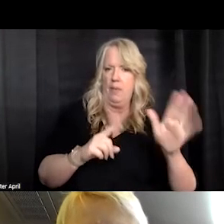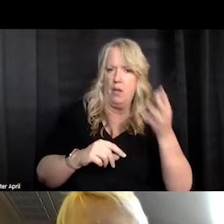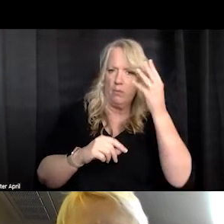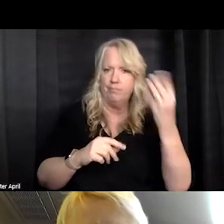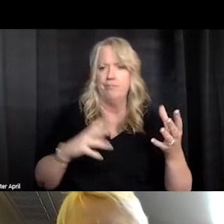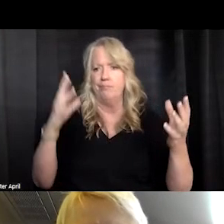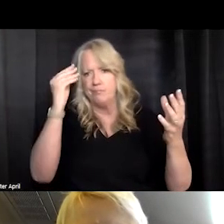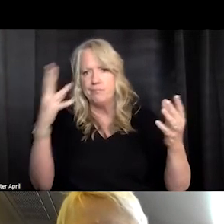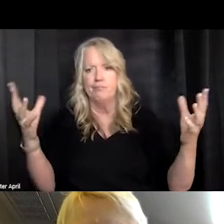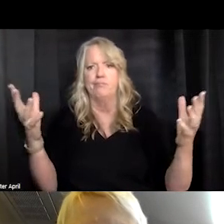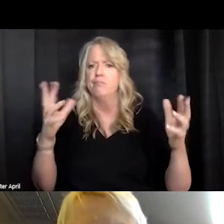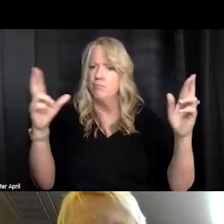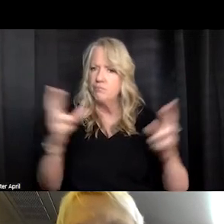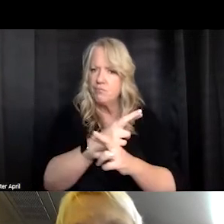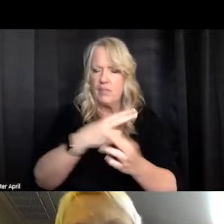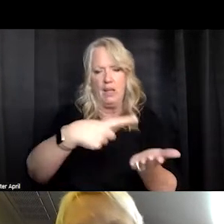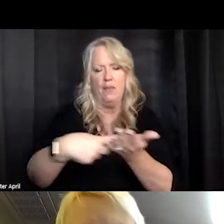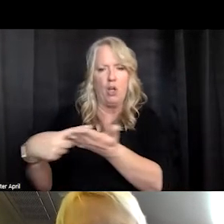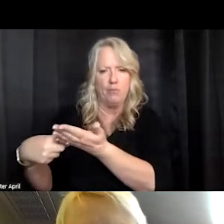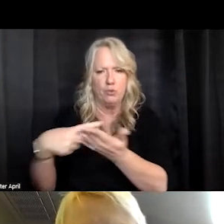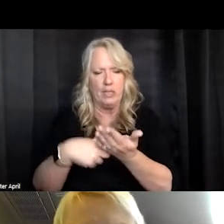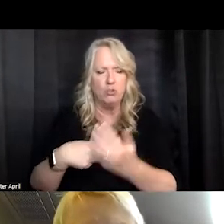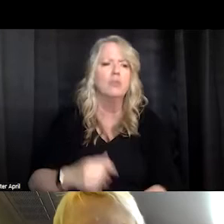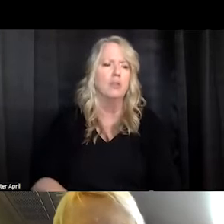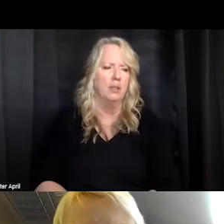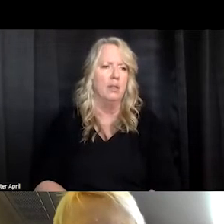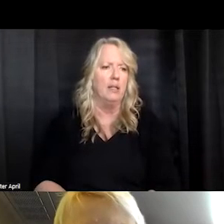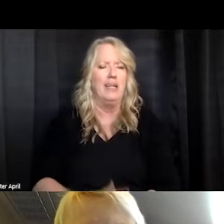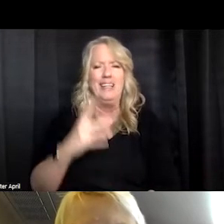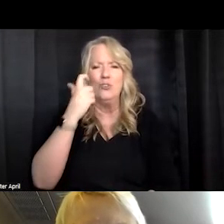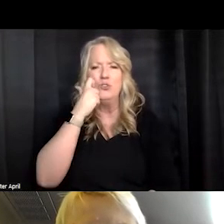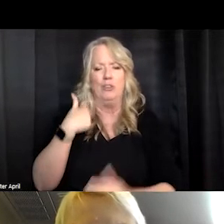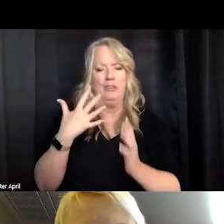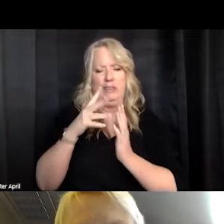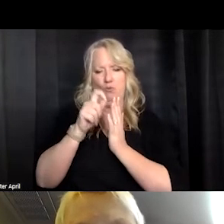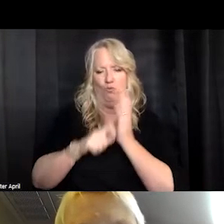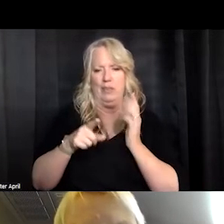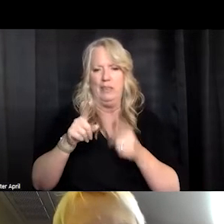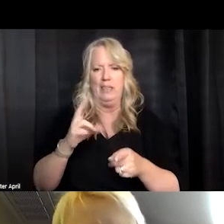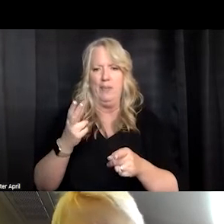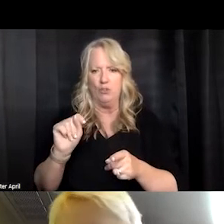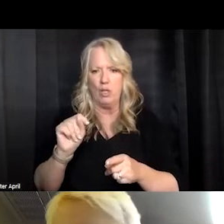HAVE MUTUAL RESPECT FOR, FOR EACH PERSON'S EXPERTISE THAT THEY BRING TO THAT CONVERSATION.